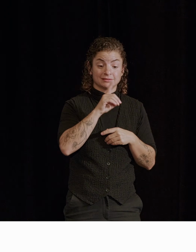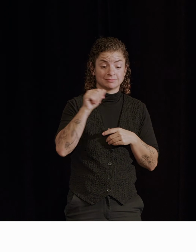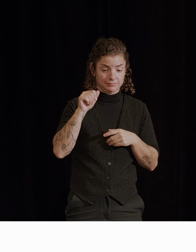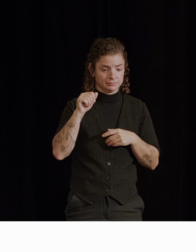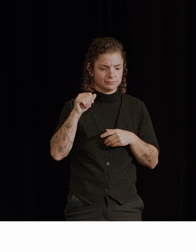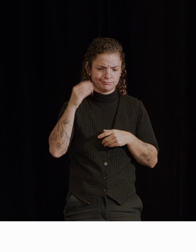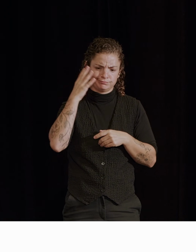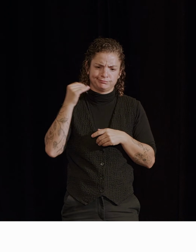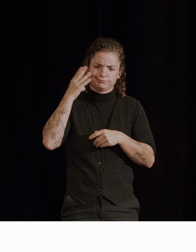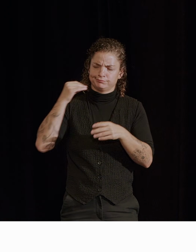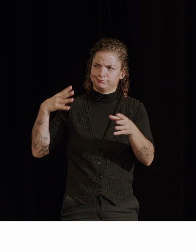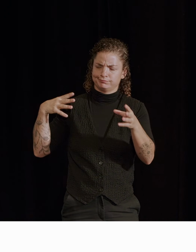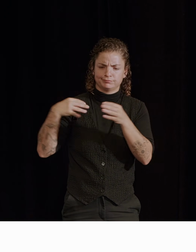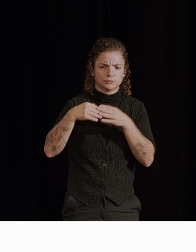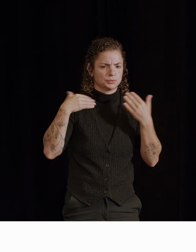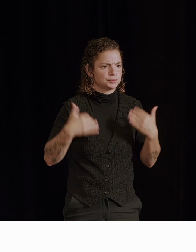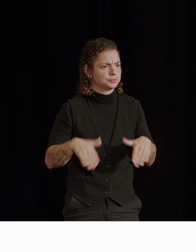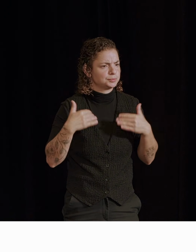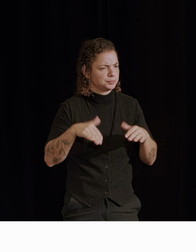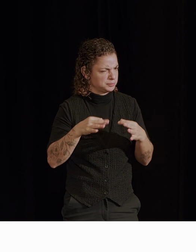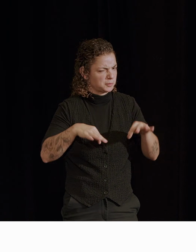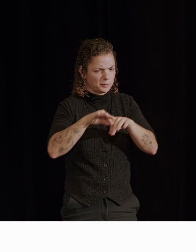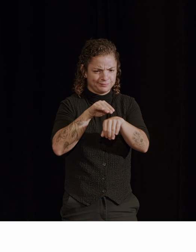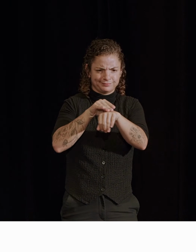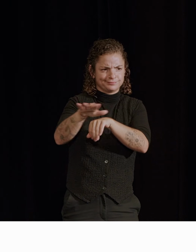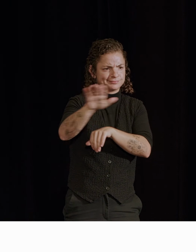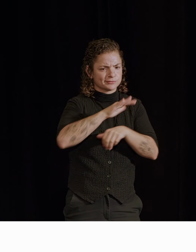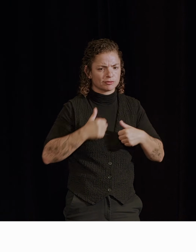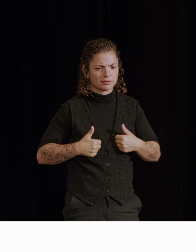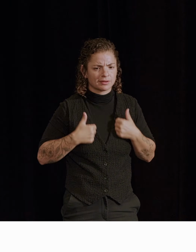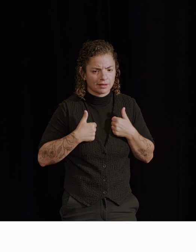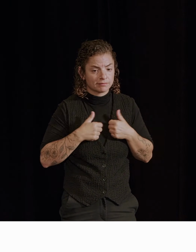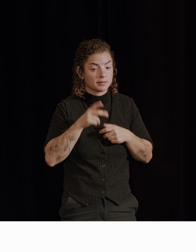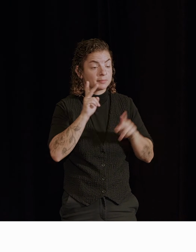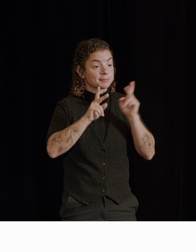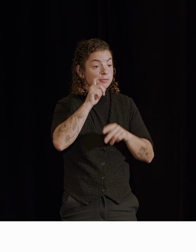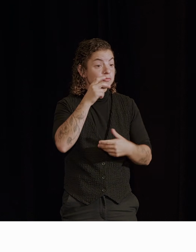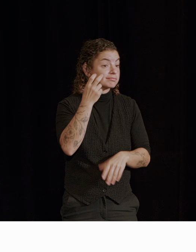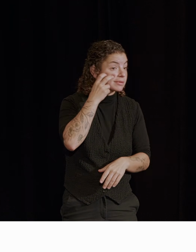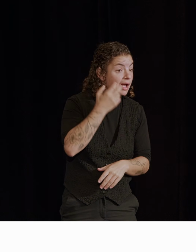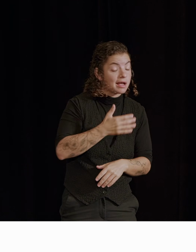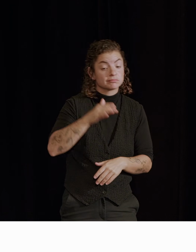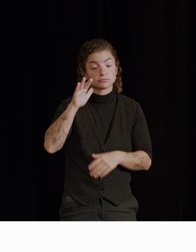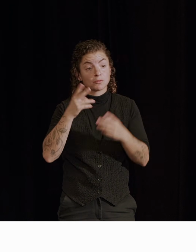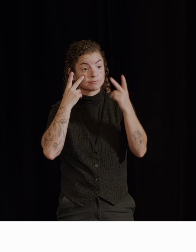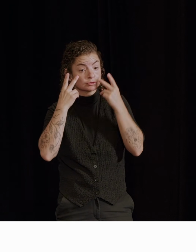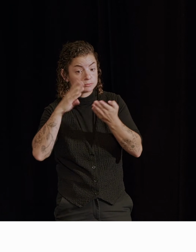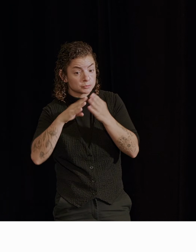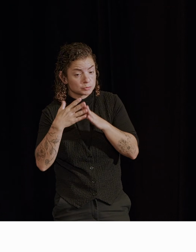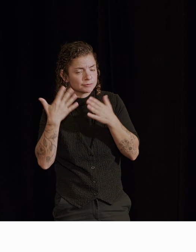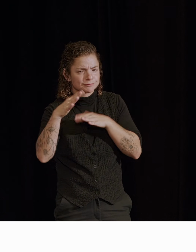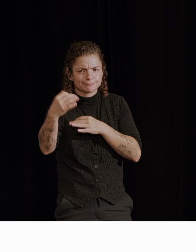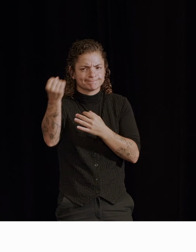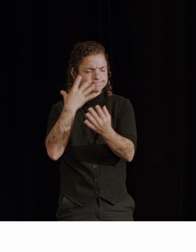vision community who describe daily life as a constant shortage of hands.